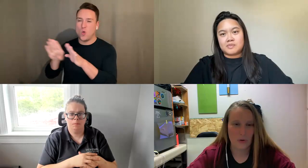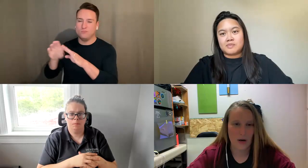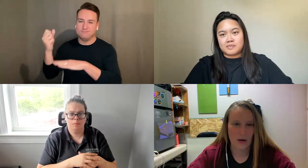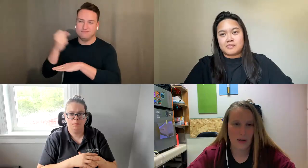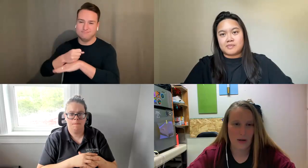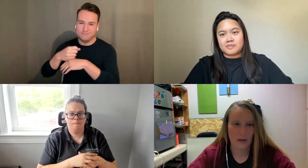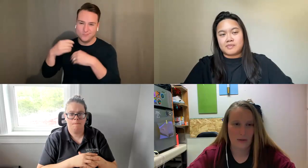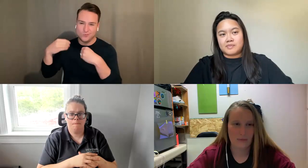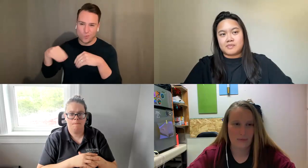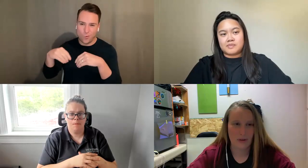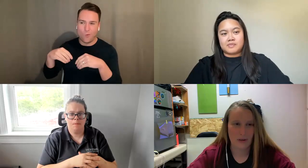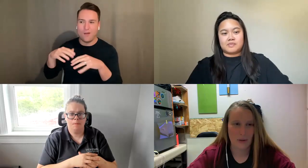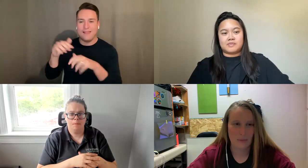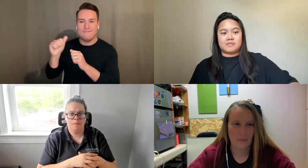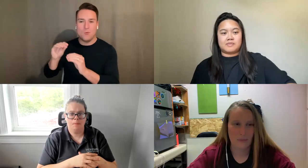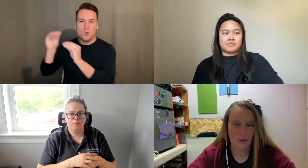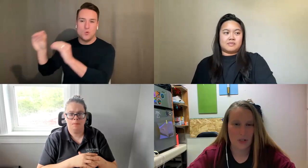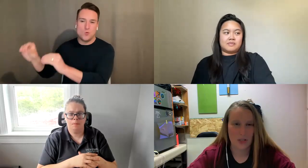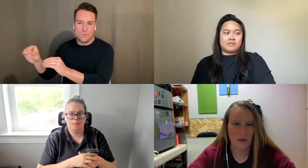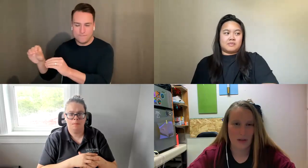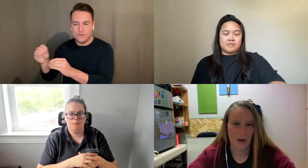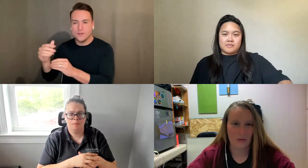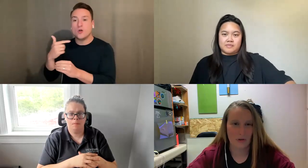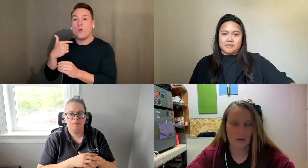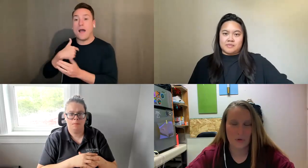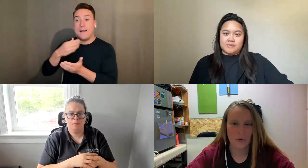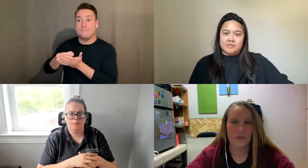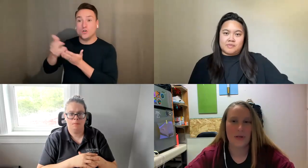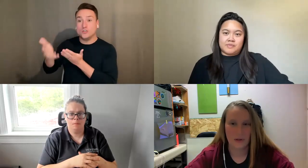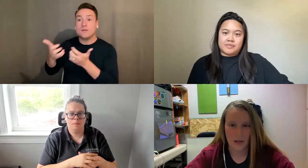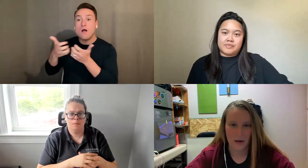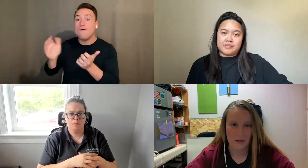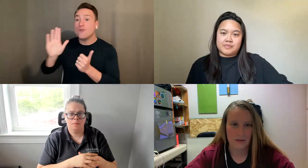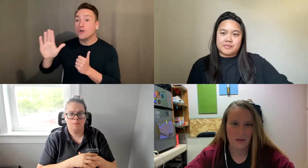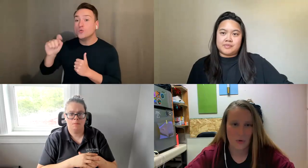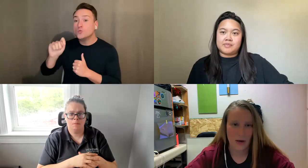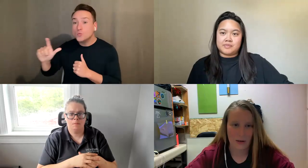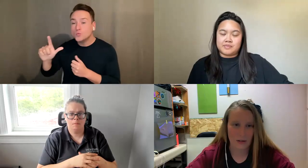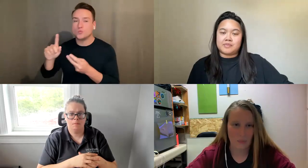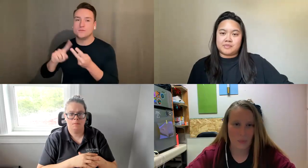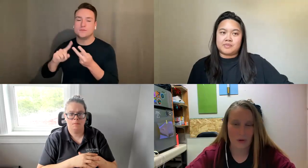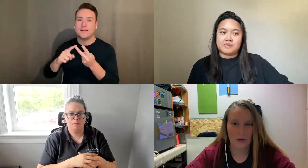So I purchased a lot of her tools and glass.